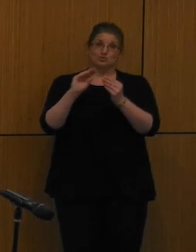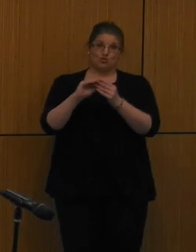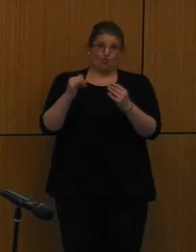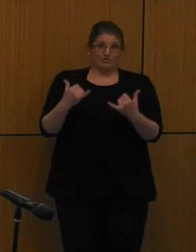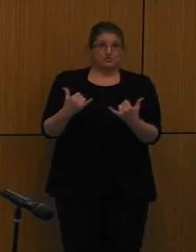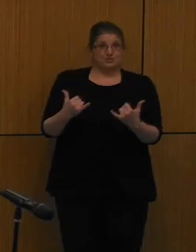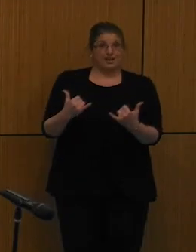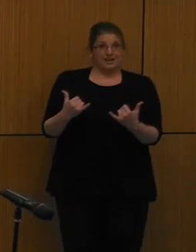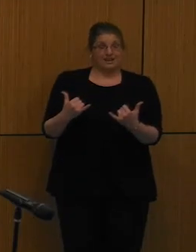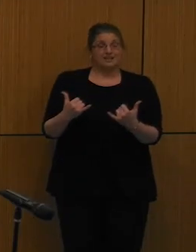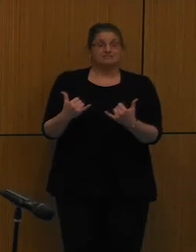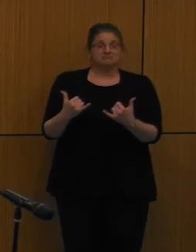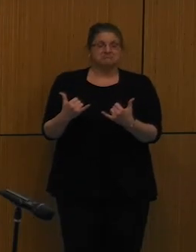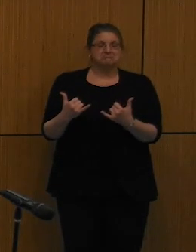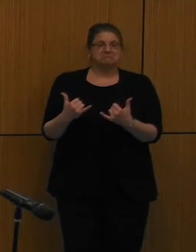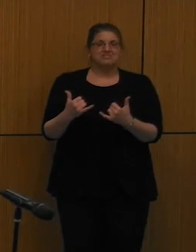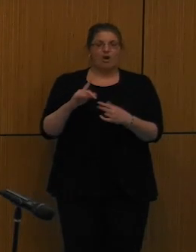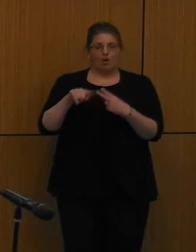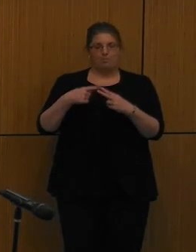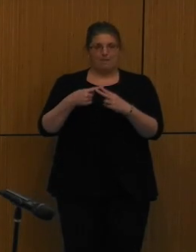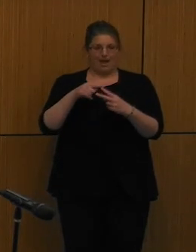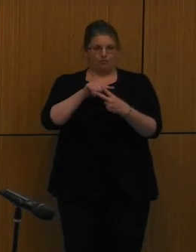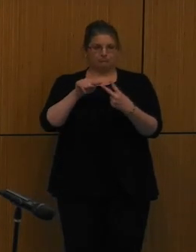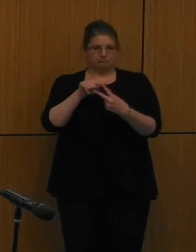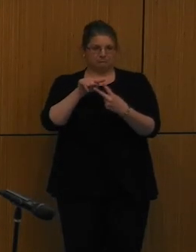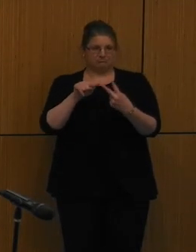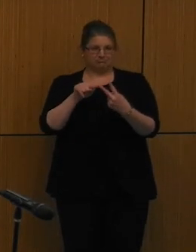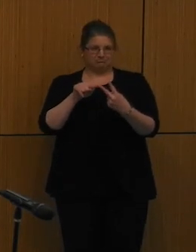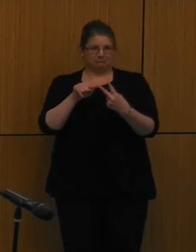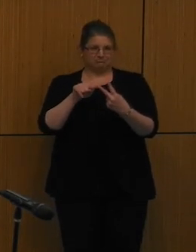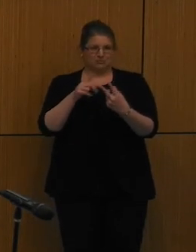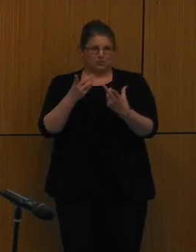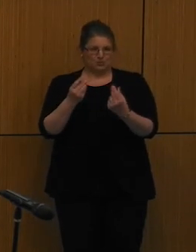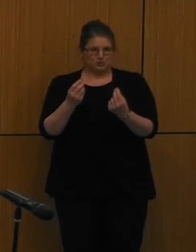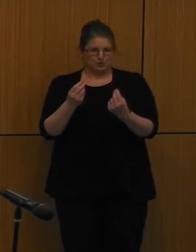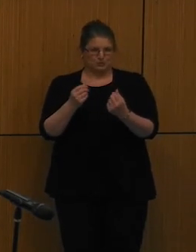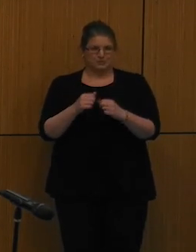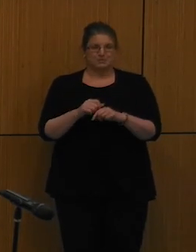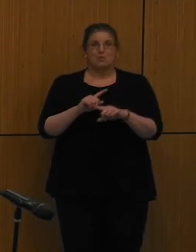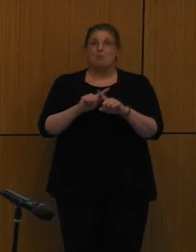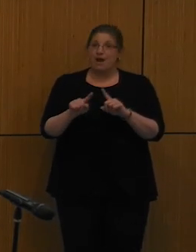those organisms were. What is it that, those reasons do? But I'm going to do it with a lot of pictures